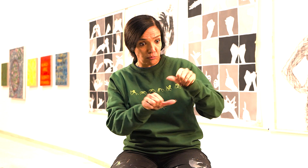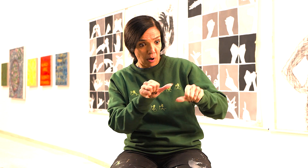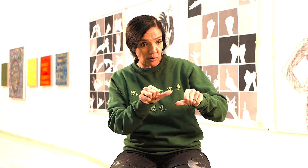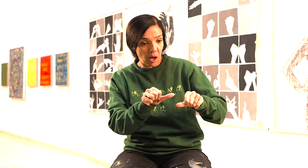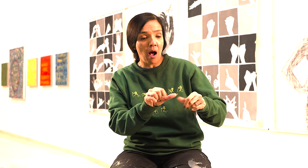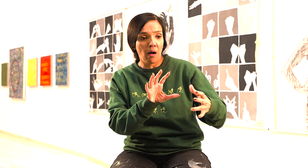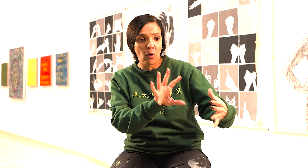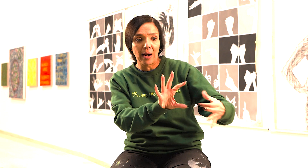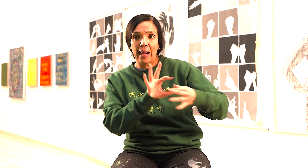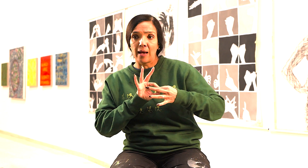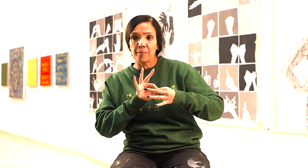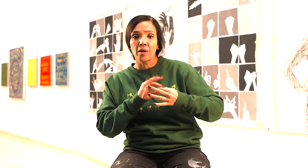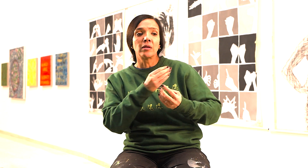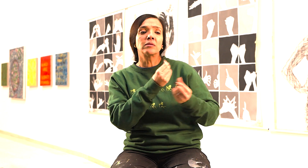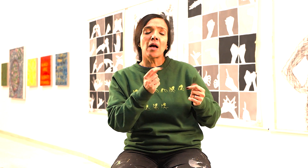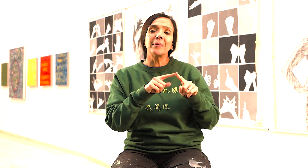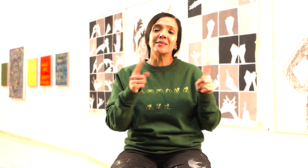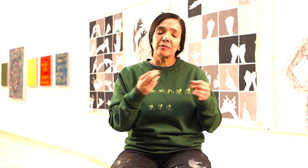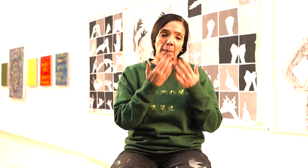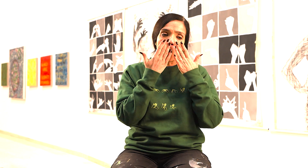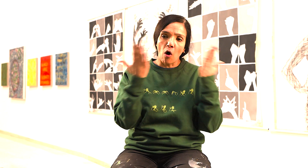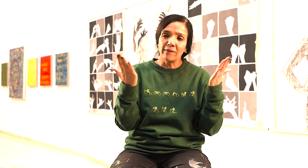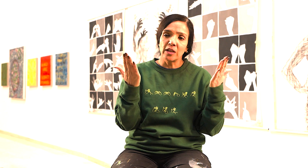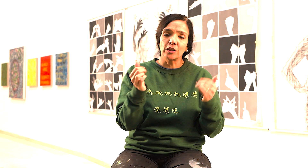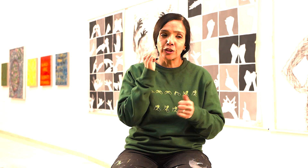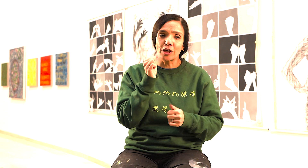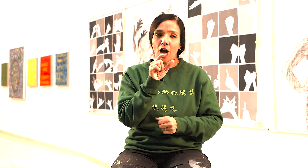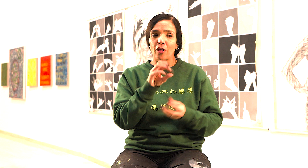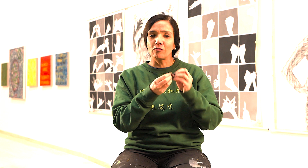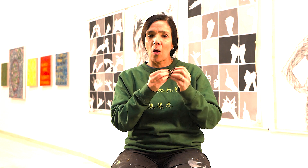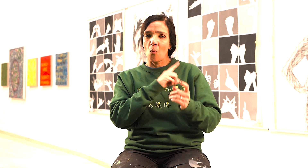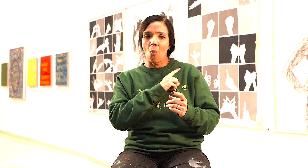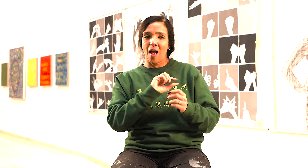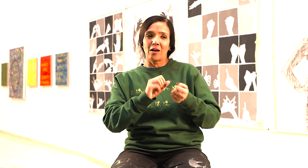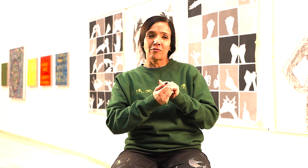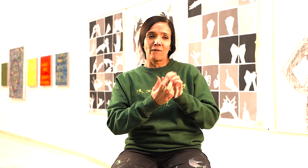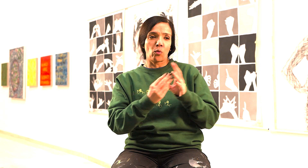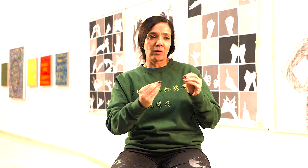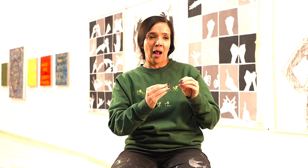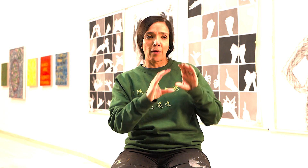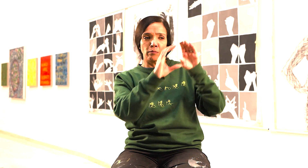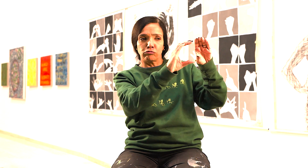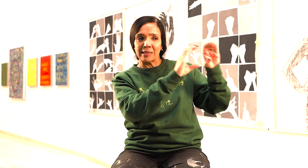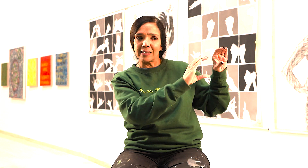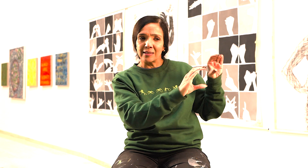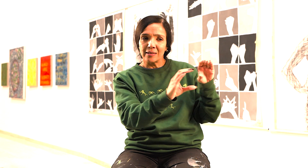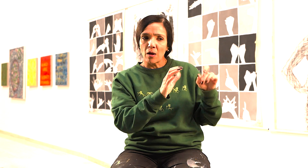can show and convey how they're feeling. Sometimes it's more obvious. You can see why they've created, for example, bricks.